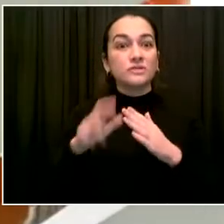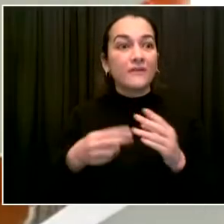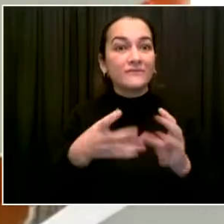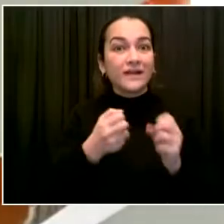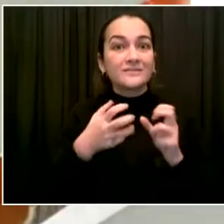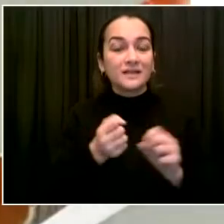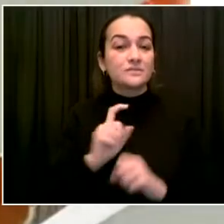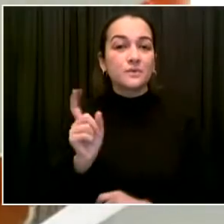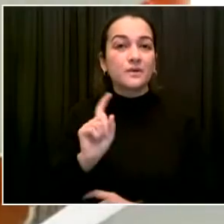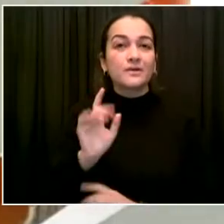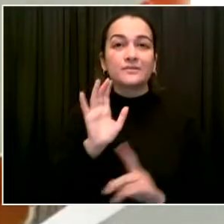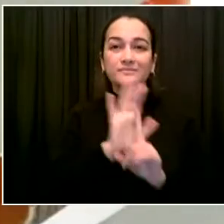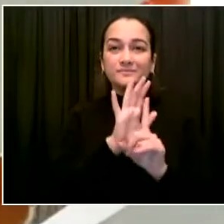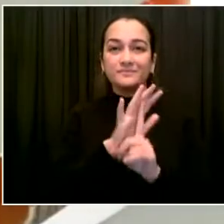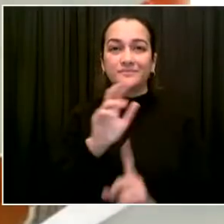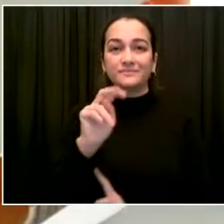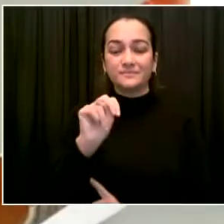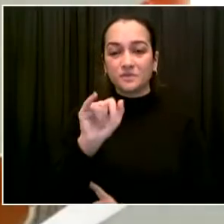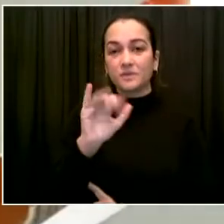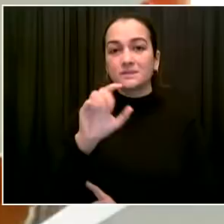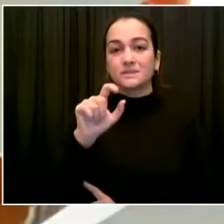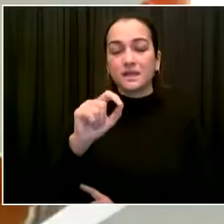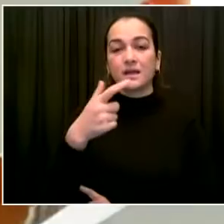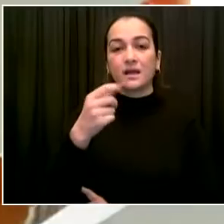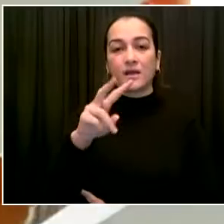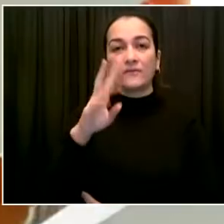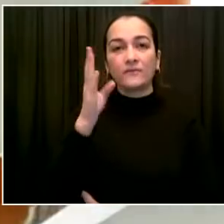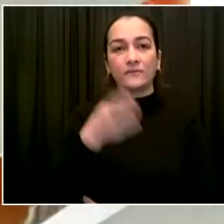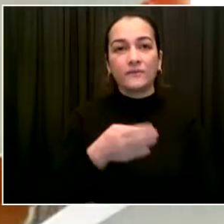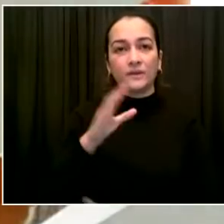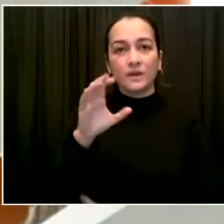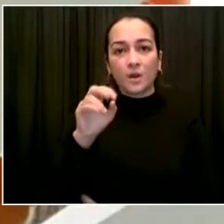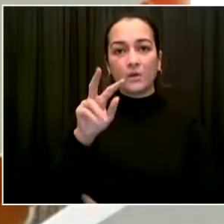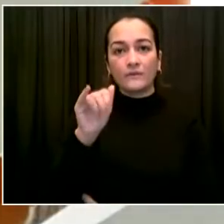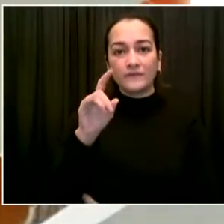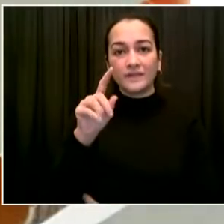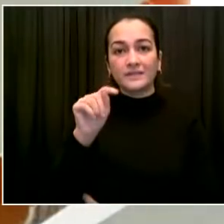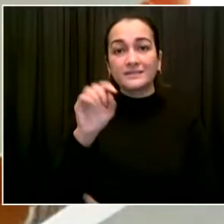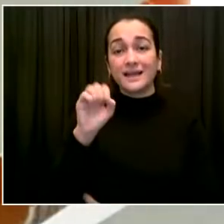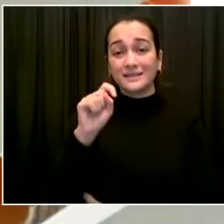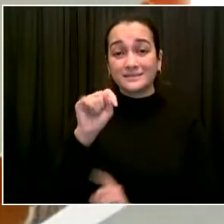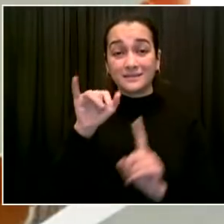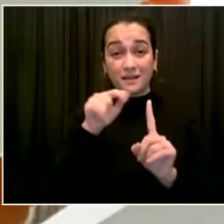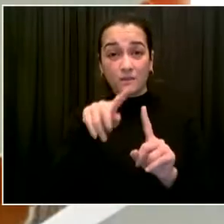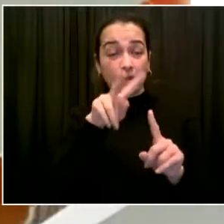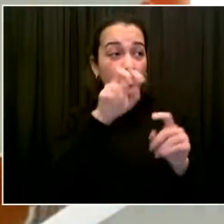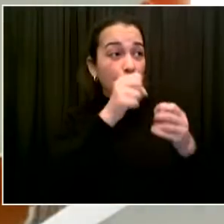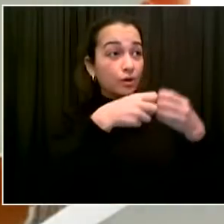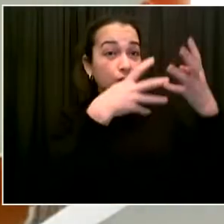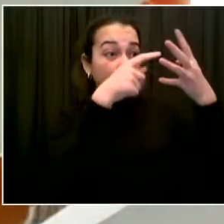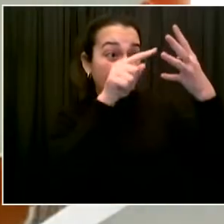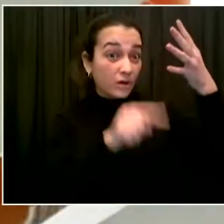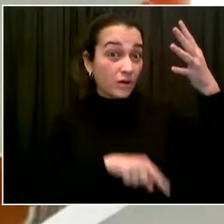ARE THE PUBLIC SITES. IF I WERE TO GIVE YOU ONE PIECE OF ADVICE IT WOULD BE TO GO TO